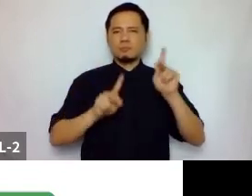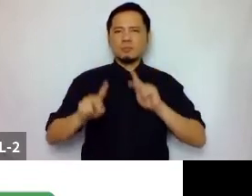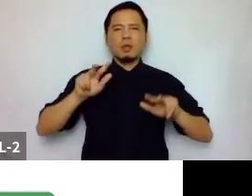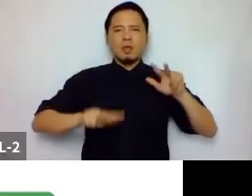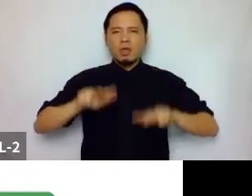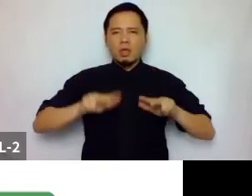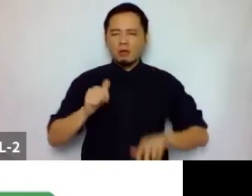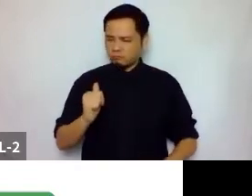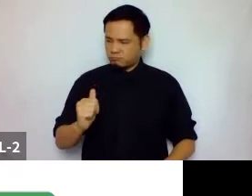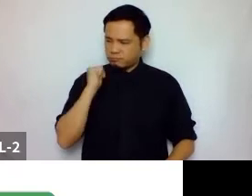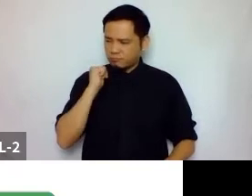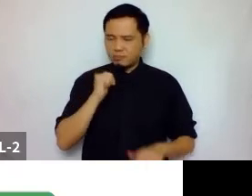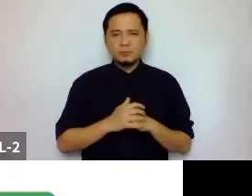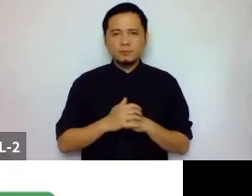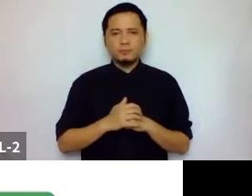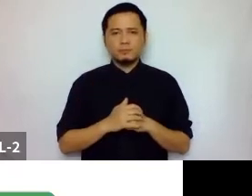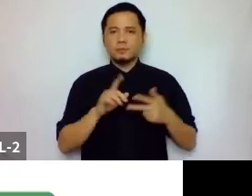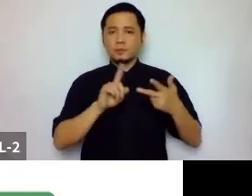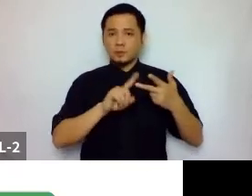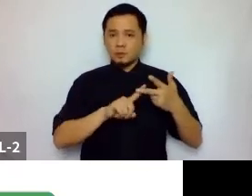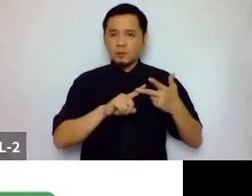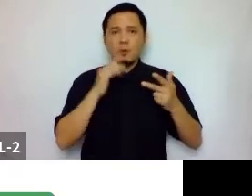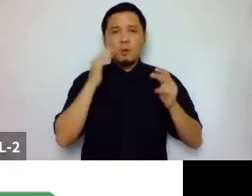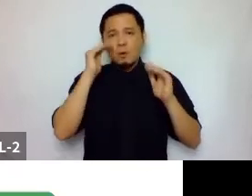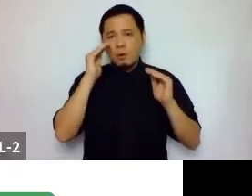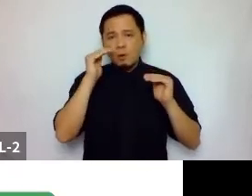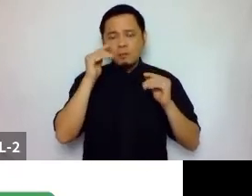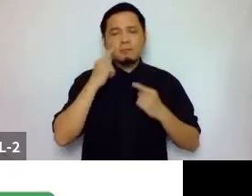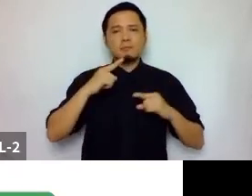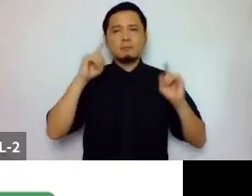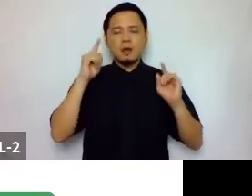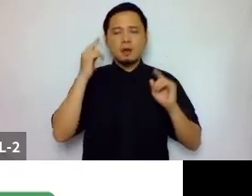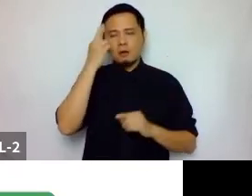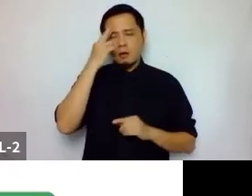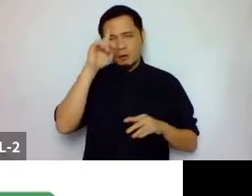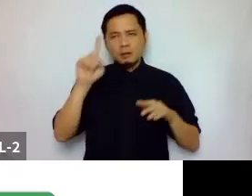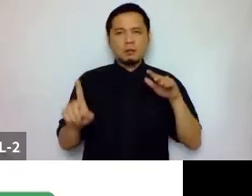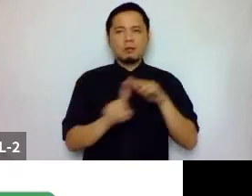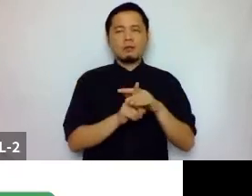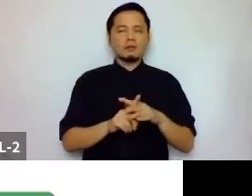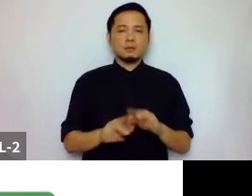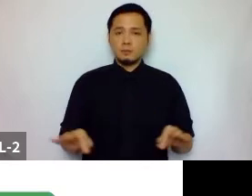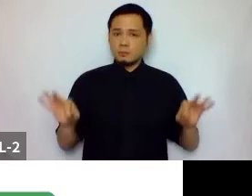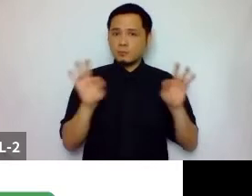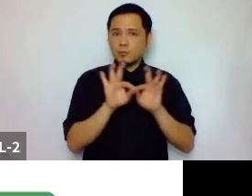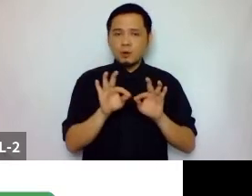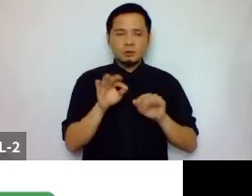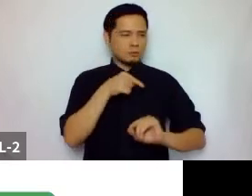We’re hoping they will finally realize the importance of getting vaccinated through time.